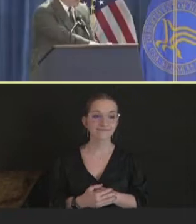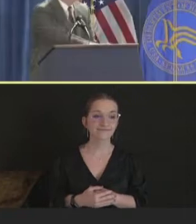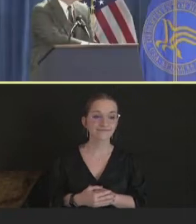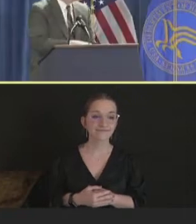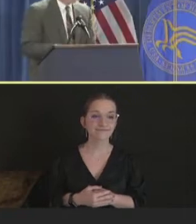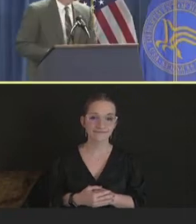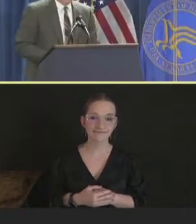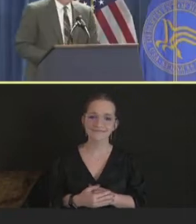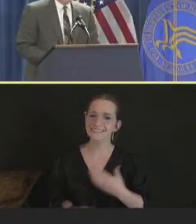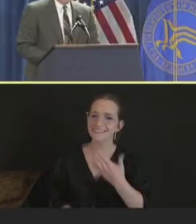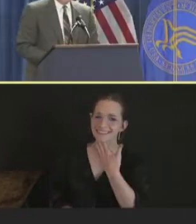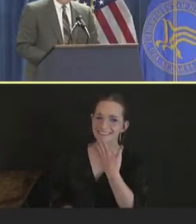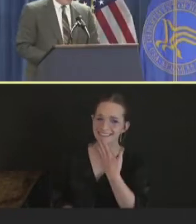Thank you very much.